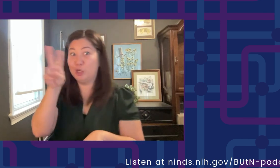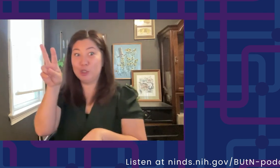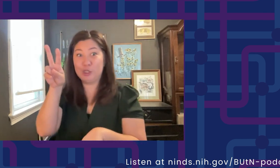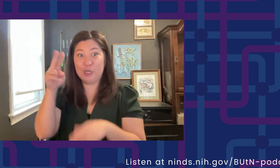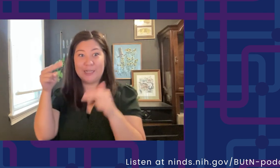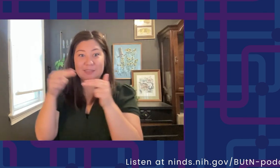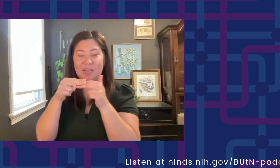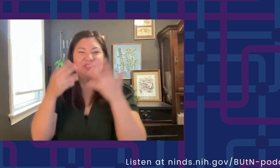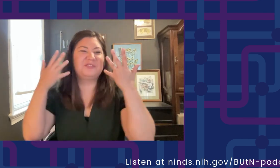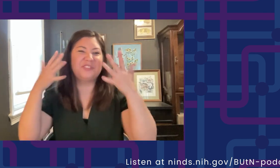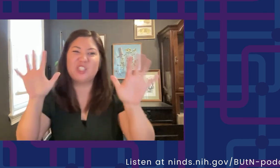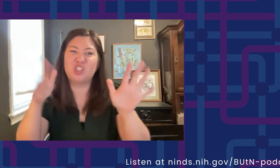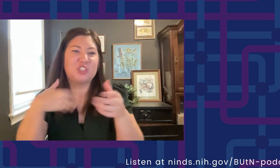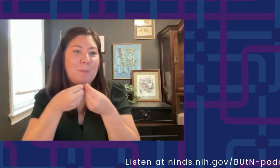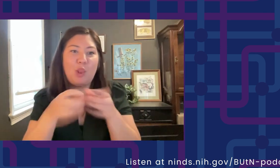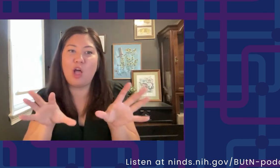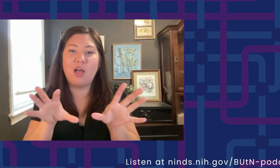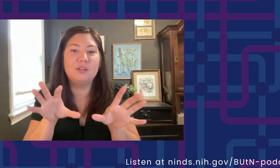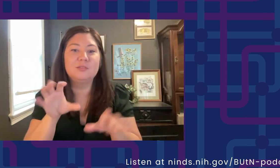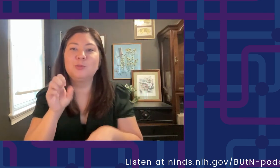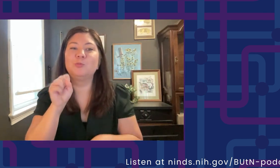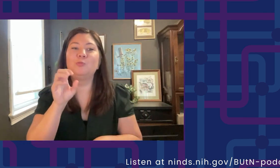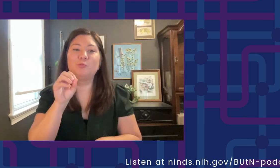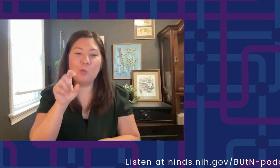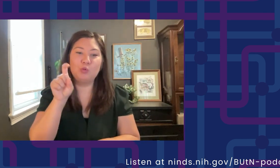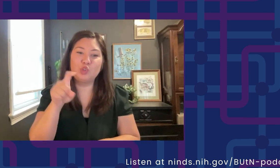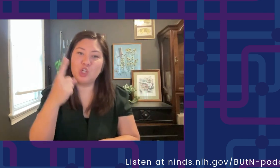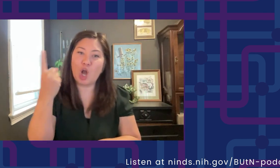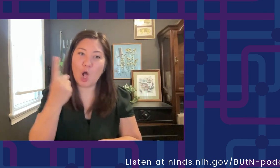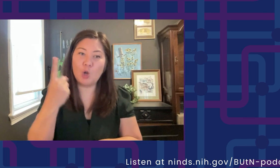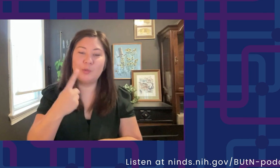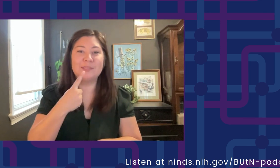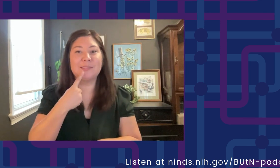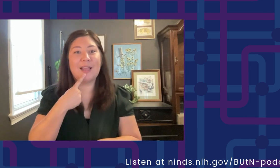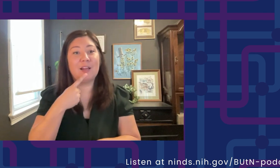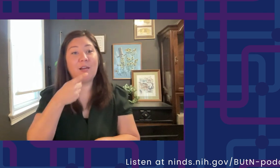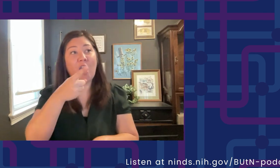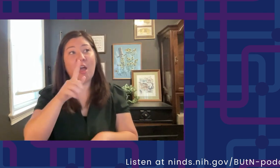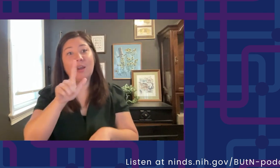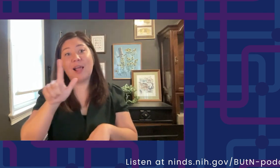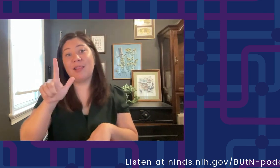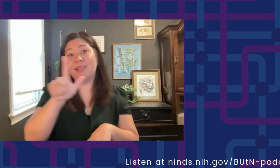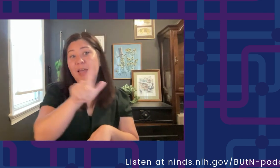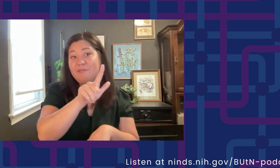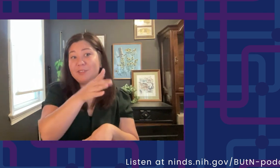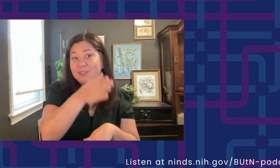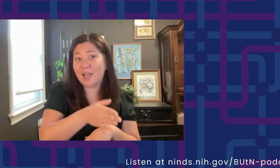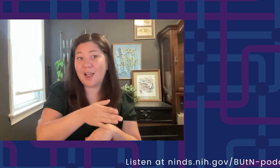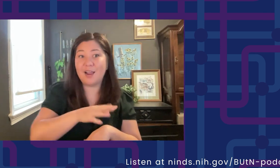So if I am using an interpreter, if you say "this," I'm looking at that, and then I lose whatever is being said at the same time.